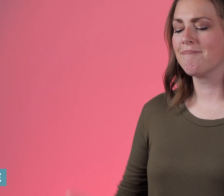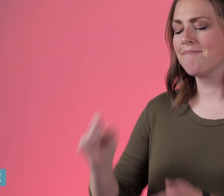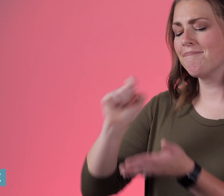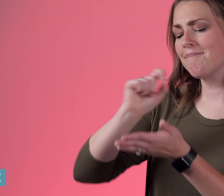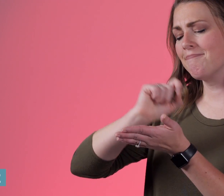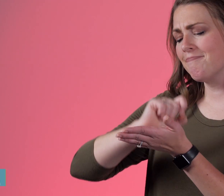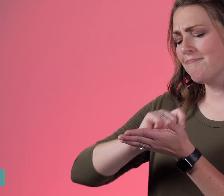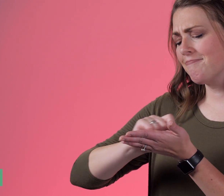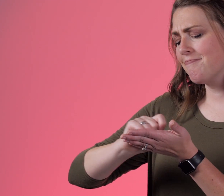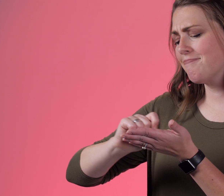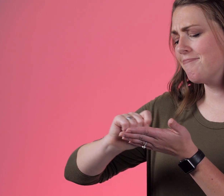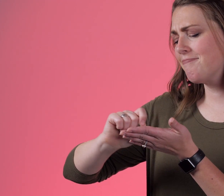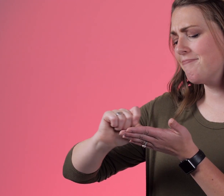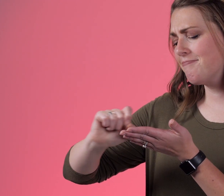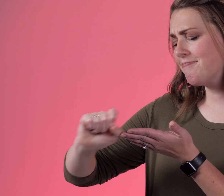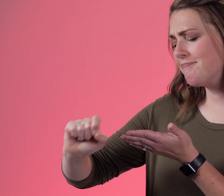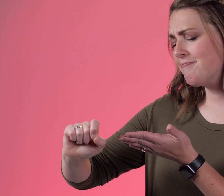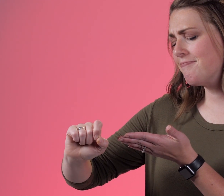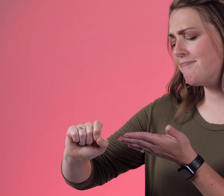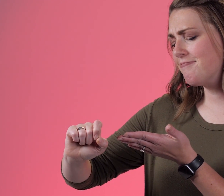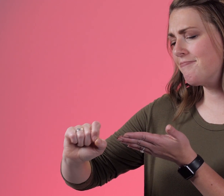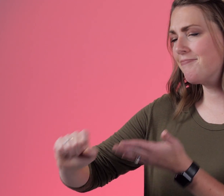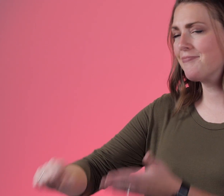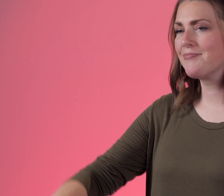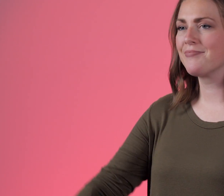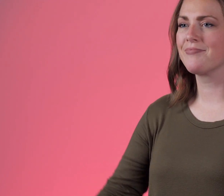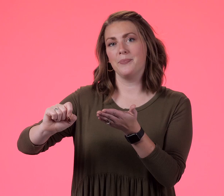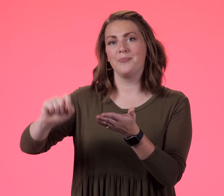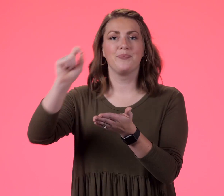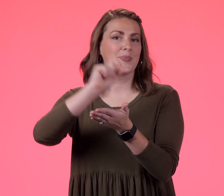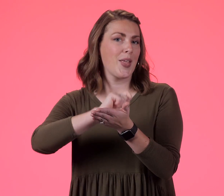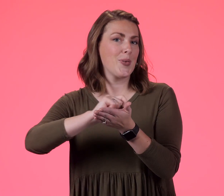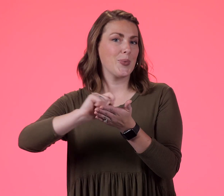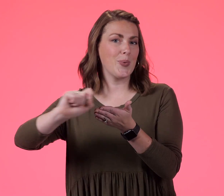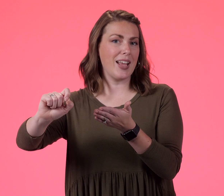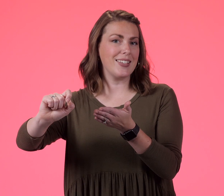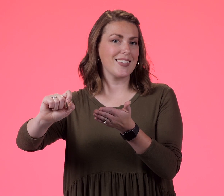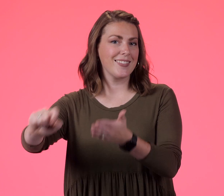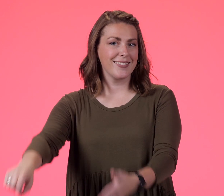You're using your dominant hand to write on your non-dominant. Write